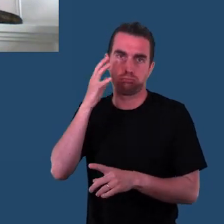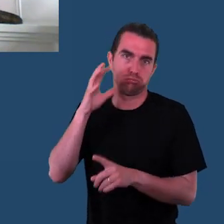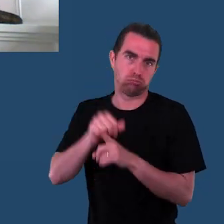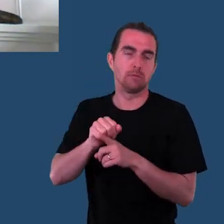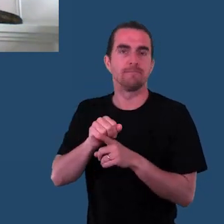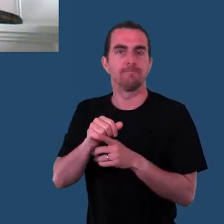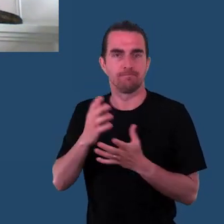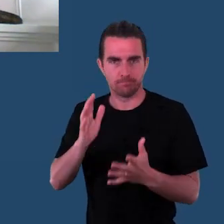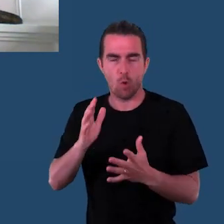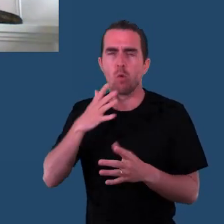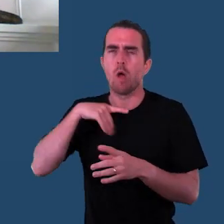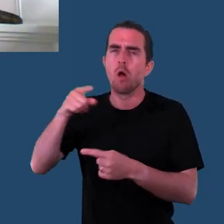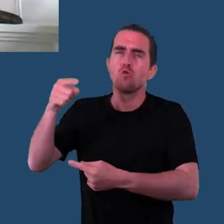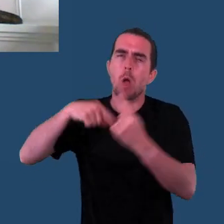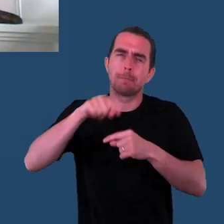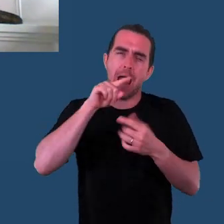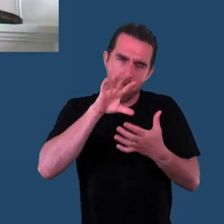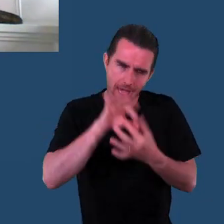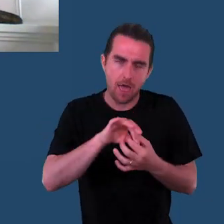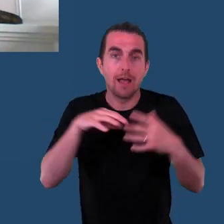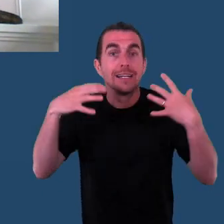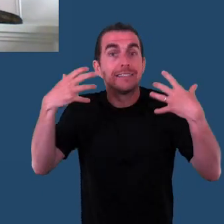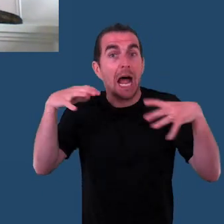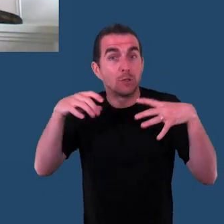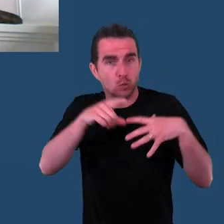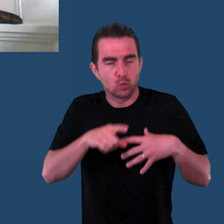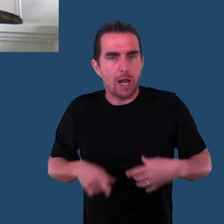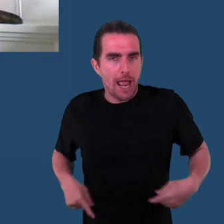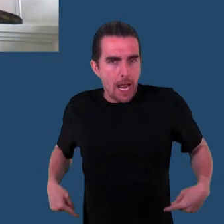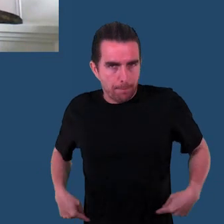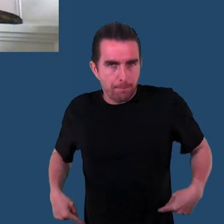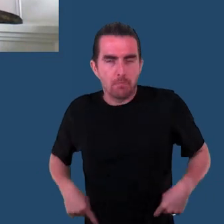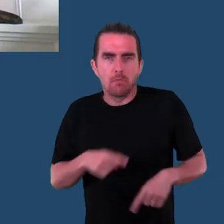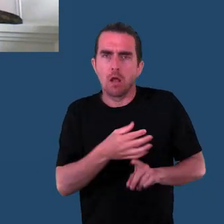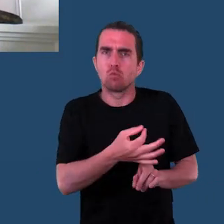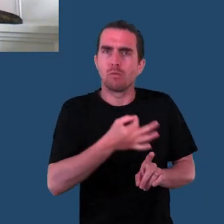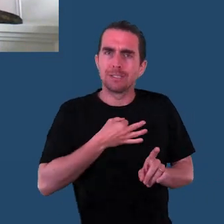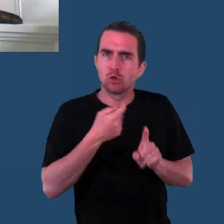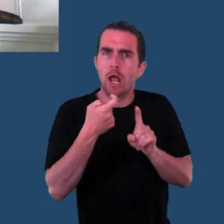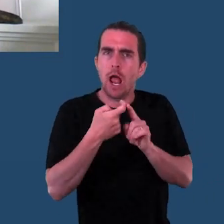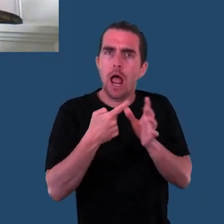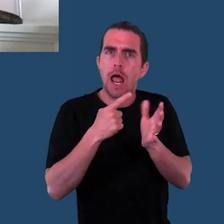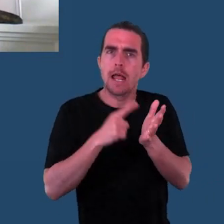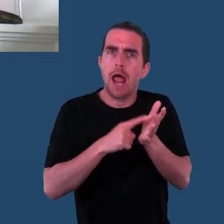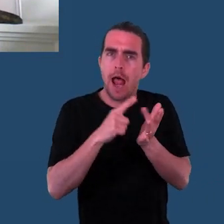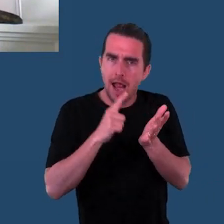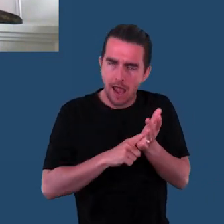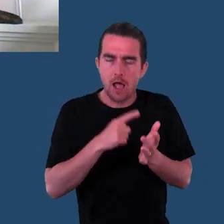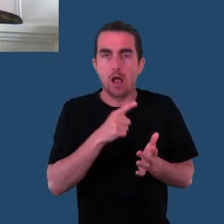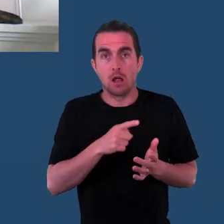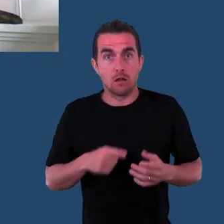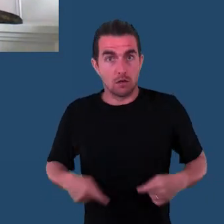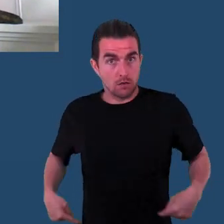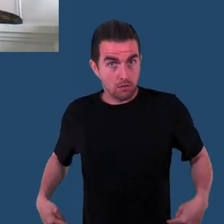And just going back to the dinosaurs and their hips, a question from Kalil, one of our moderators, "With an open hip socket,